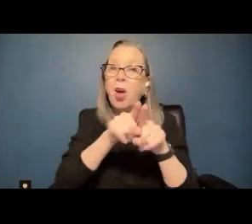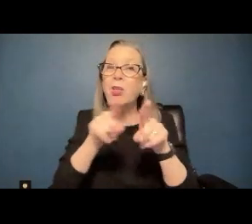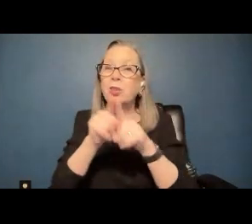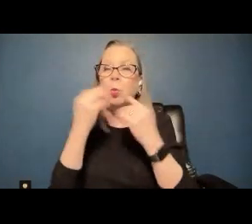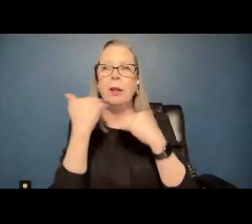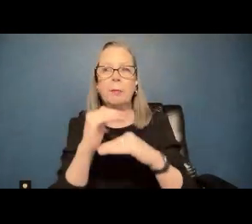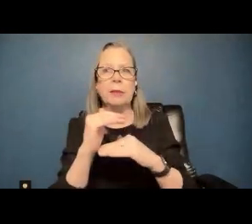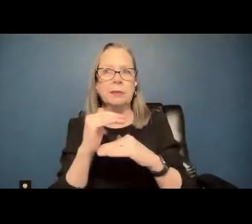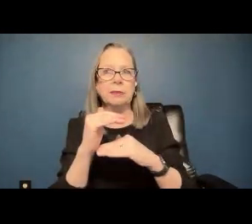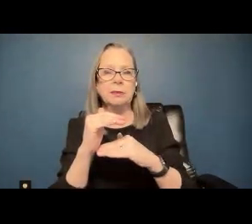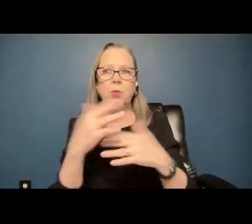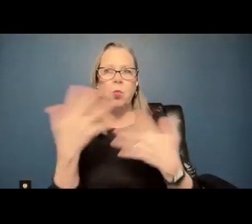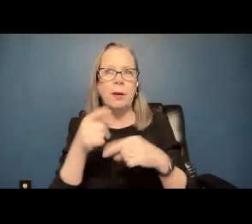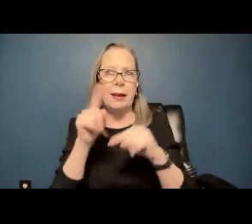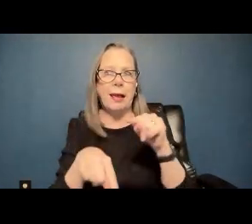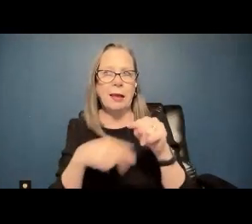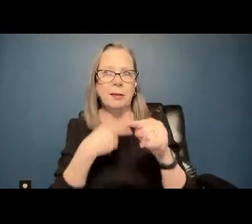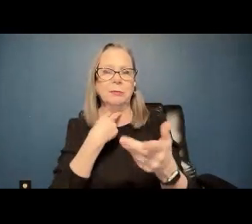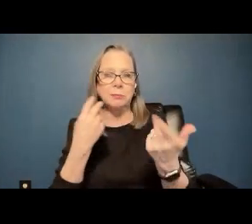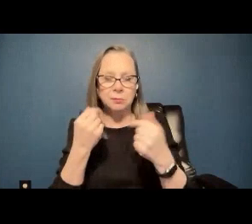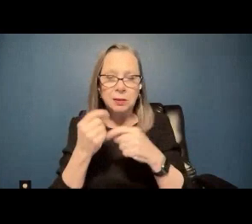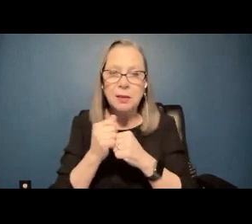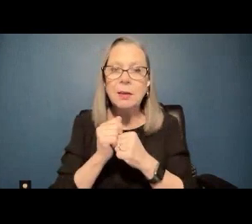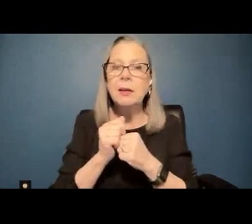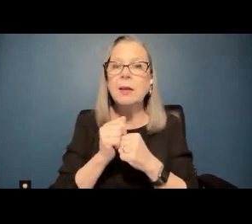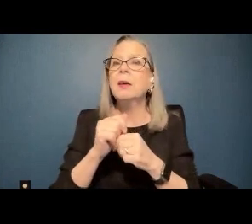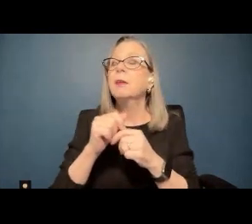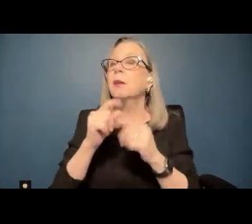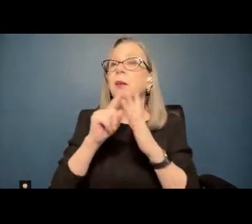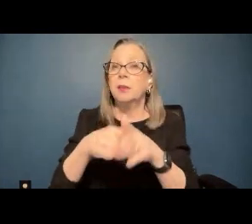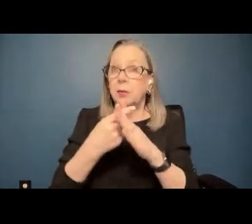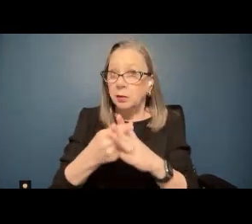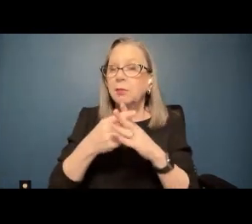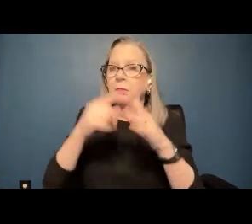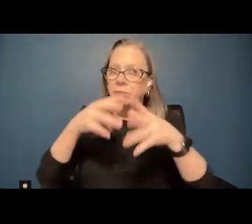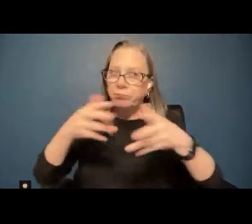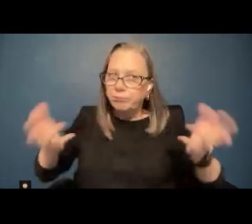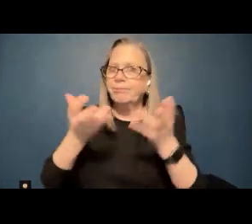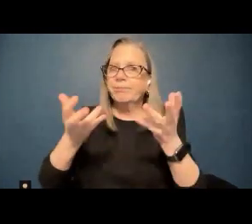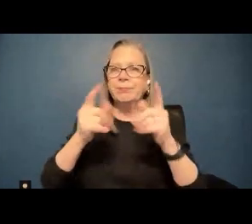the constraints and just to from the get go foster that cross agency collaboration